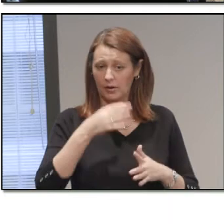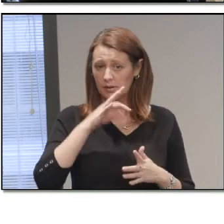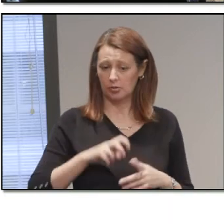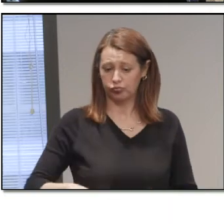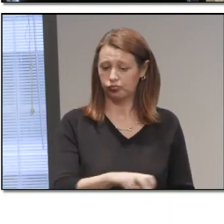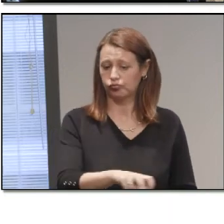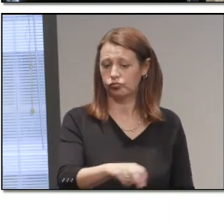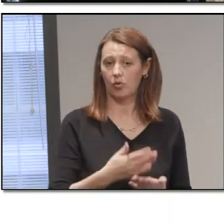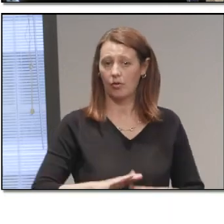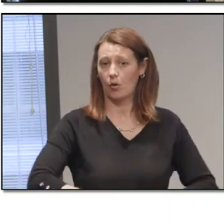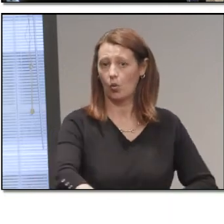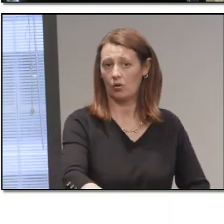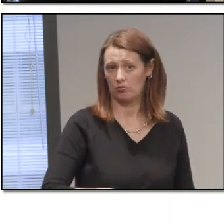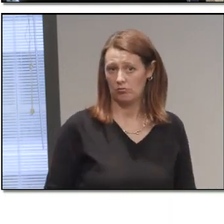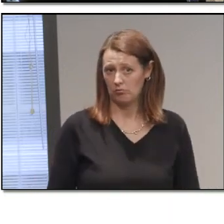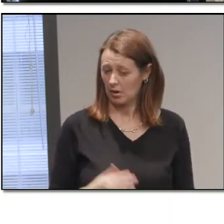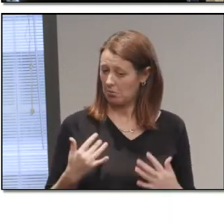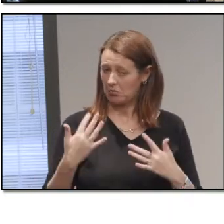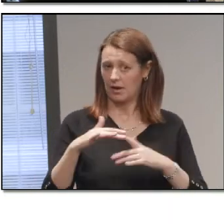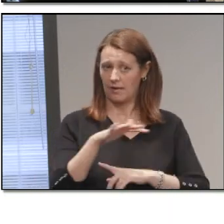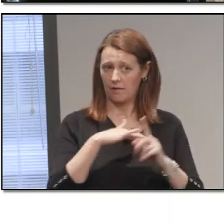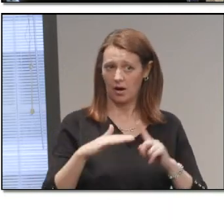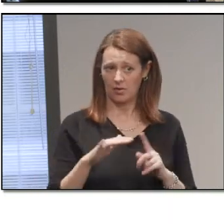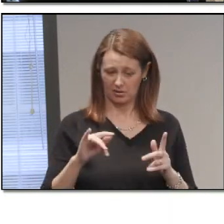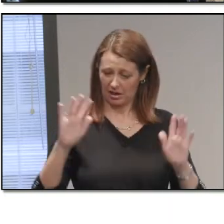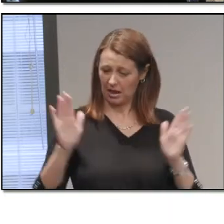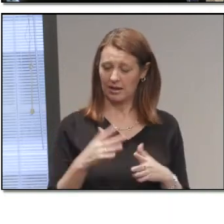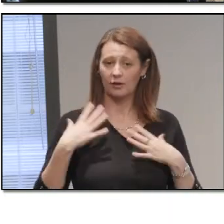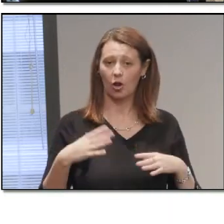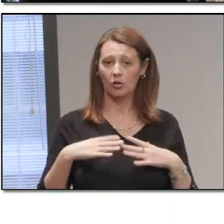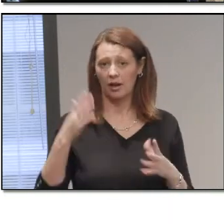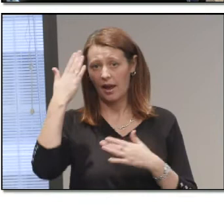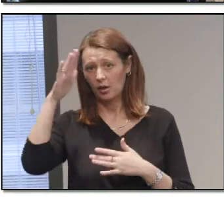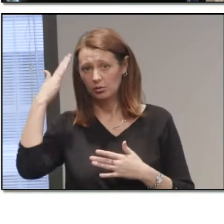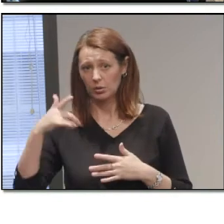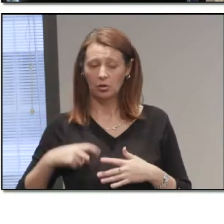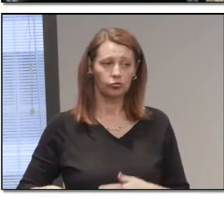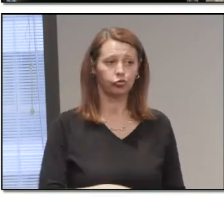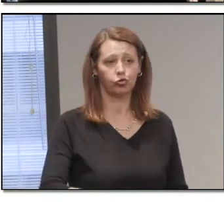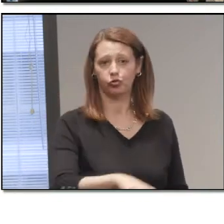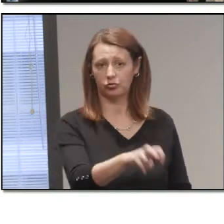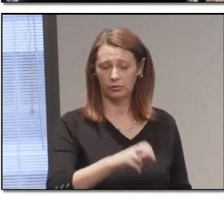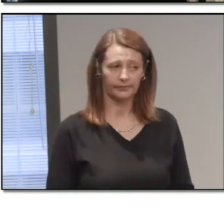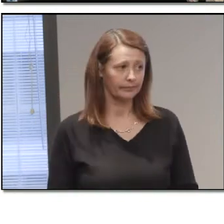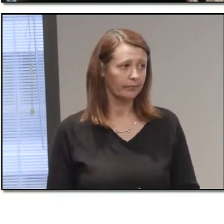They generally in many environments wear fewer clothes than adults do, well most adults,